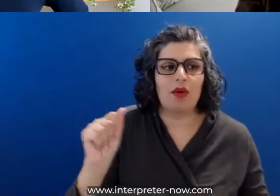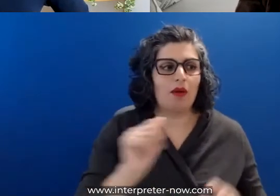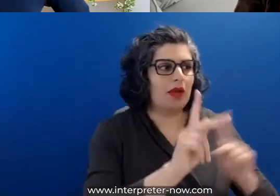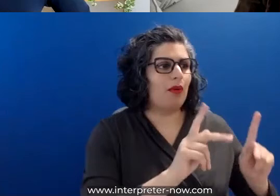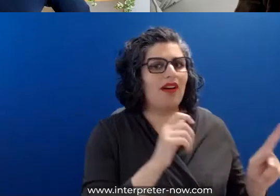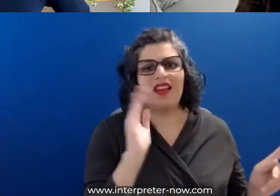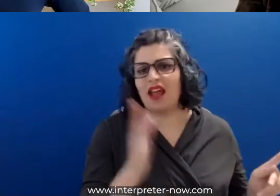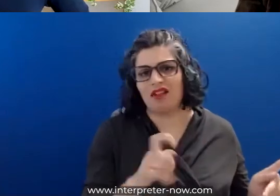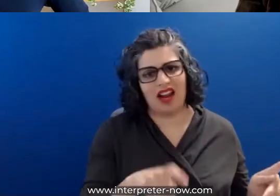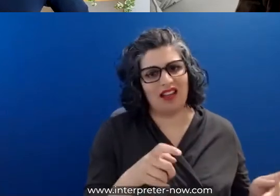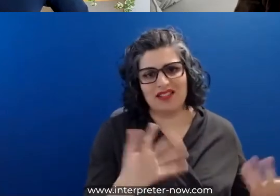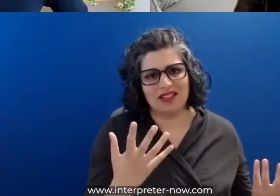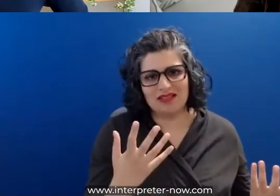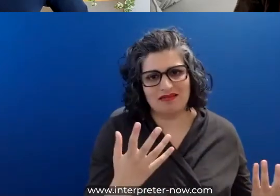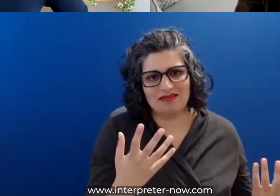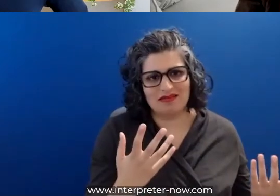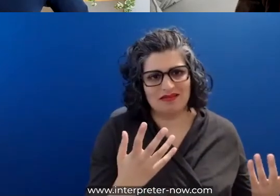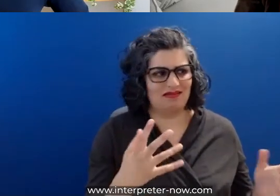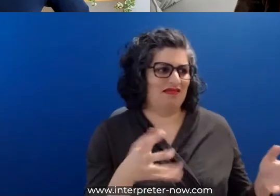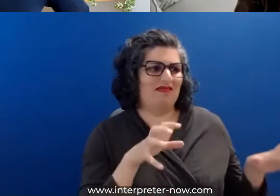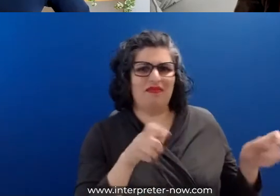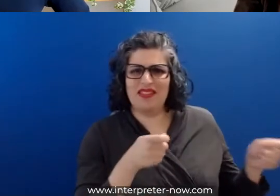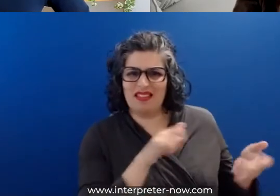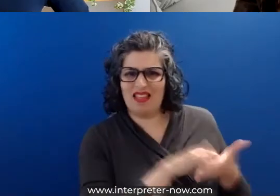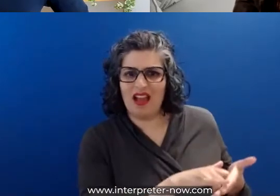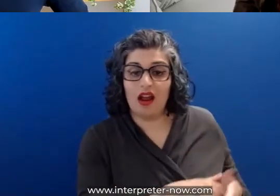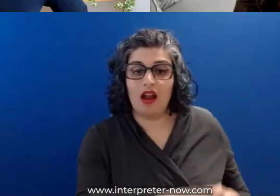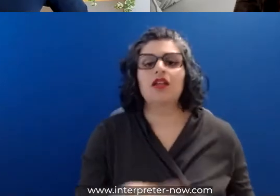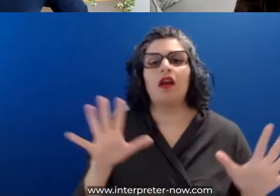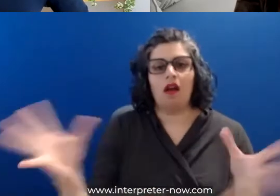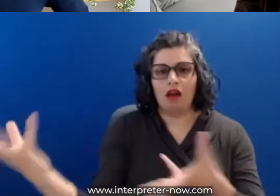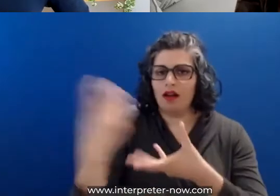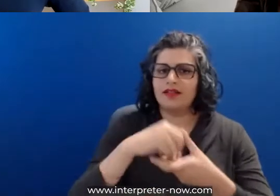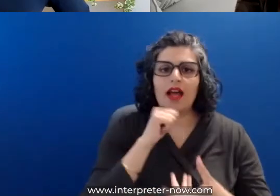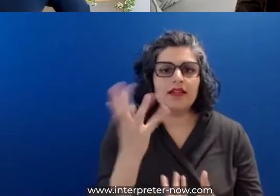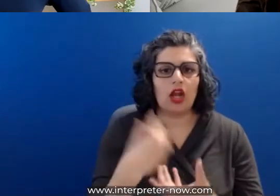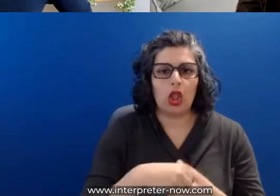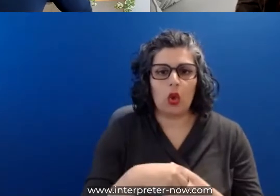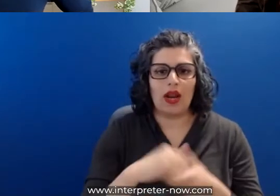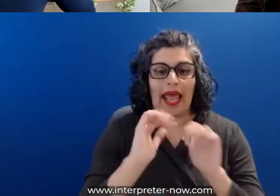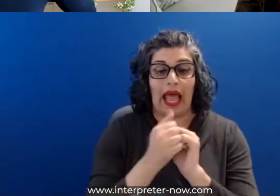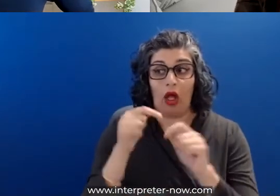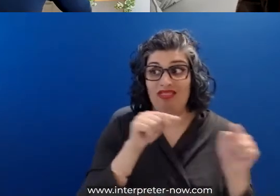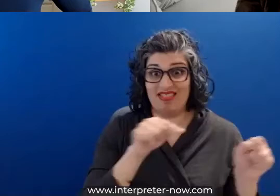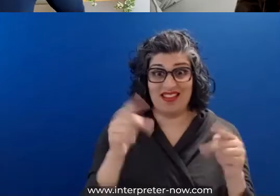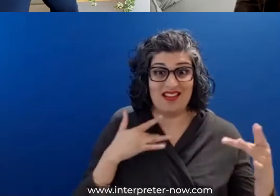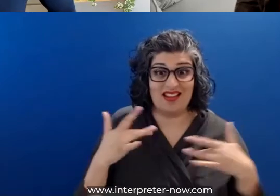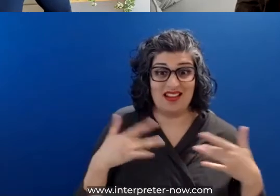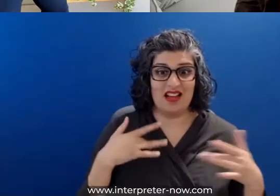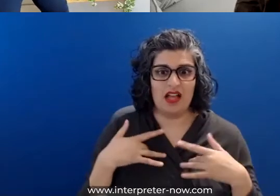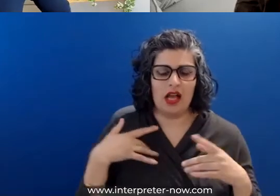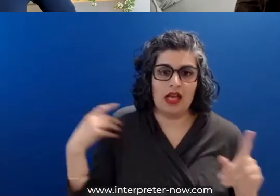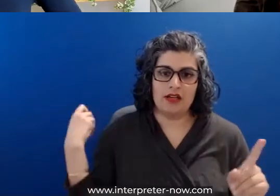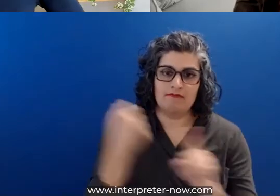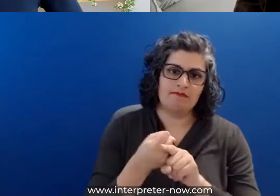Now this all of course even doesn't include the ways in which these concerns are amplified